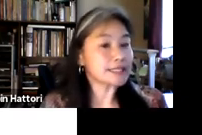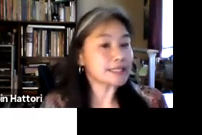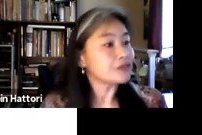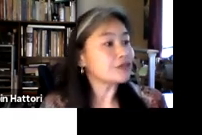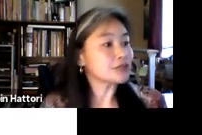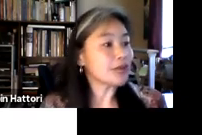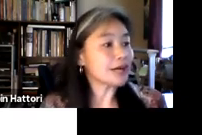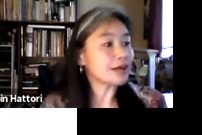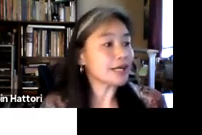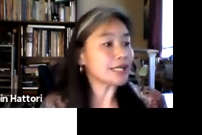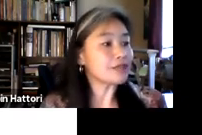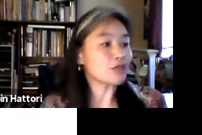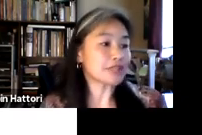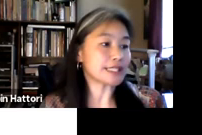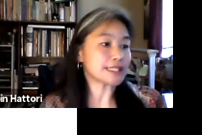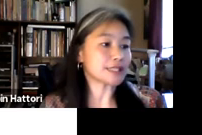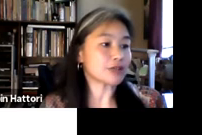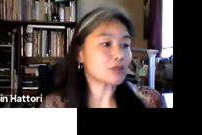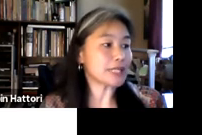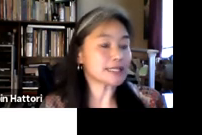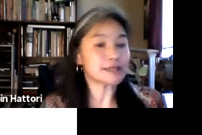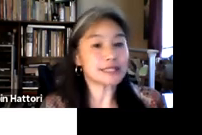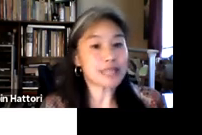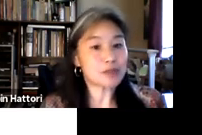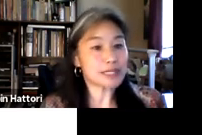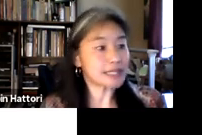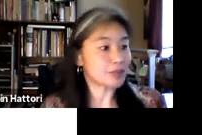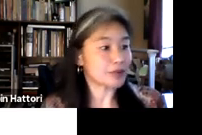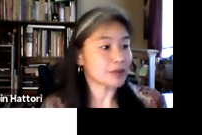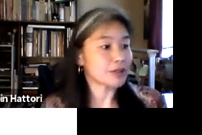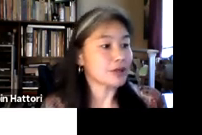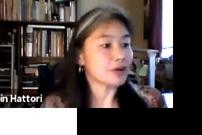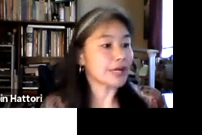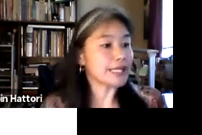authorize so that all persons of Japanese ancestry living along